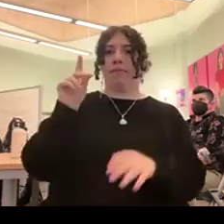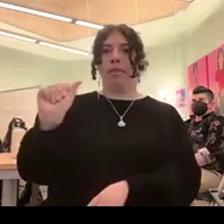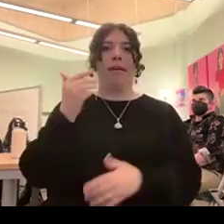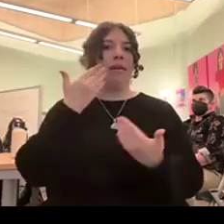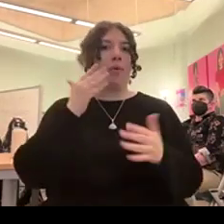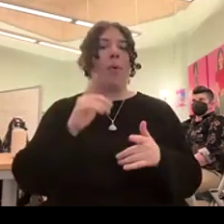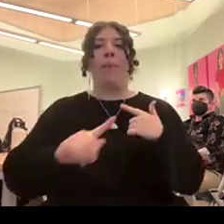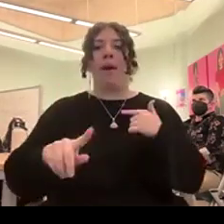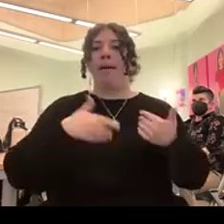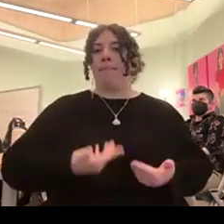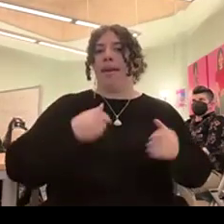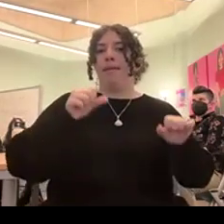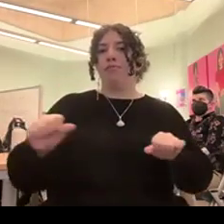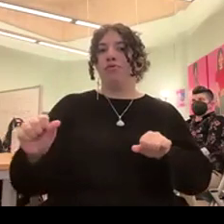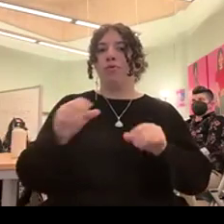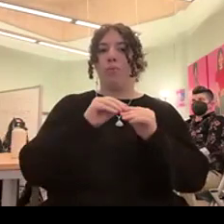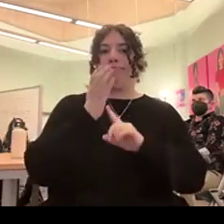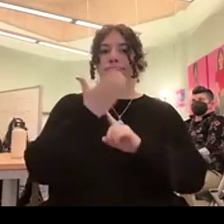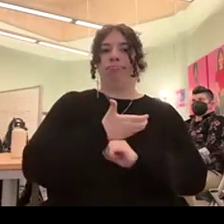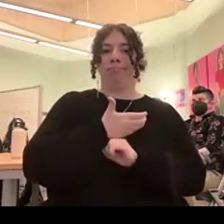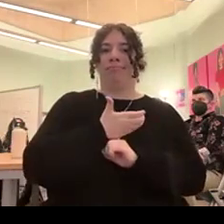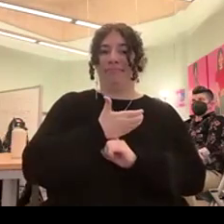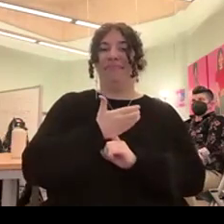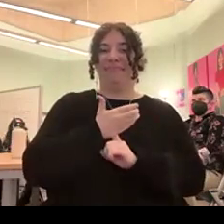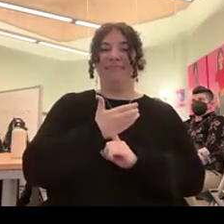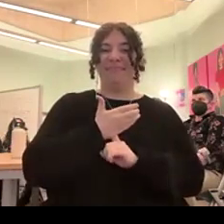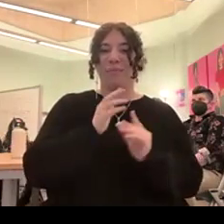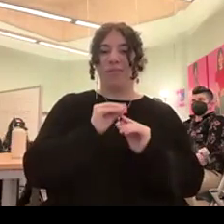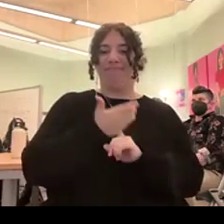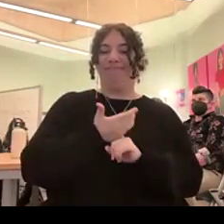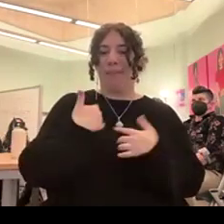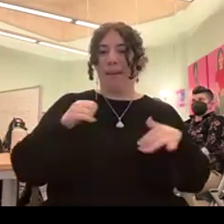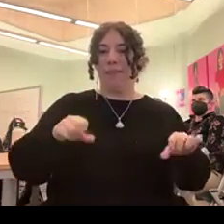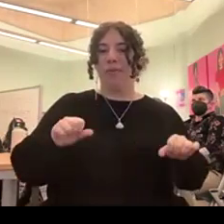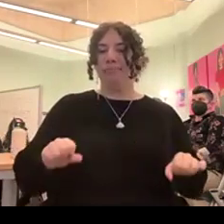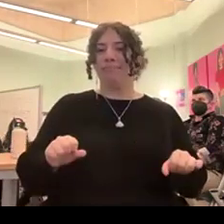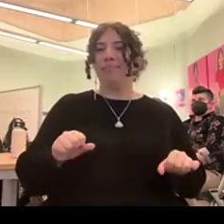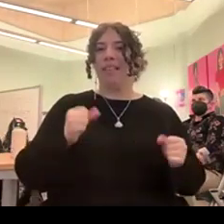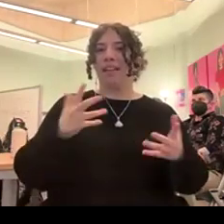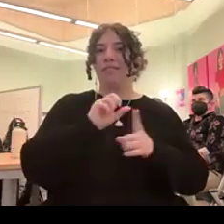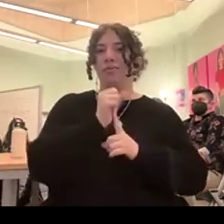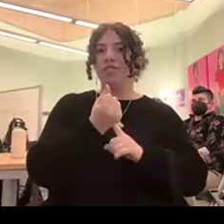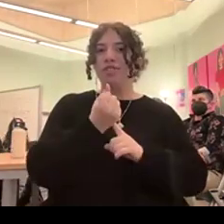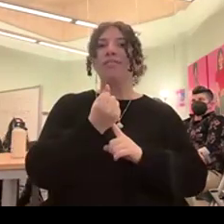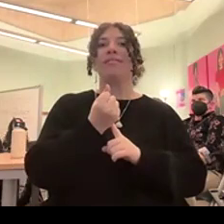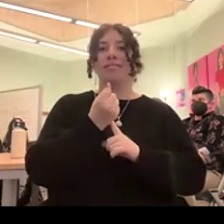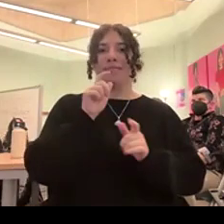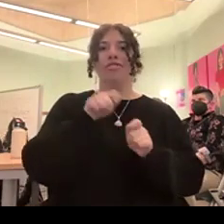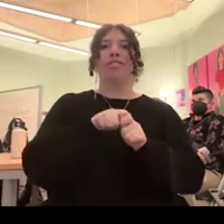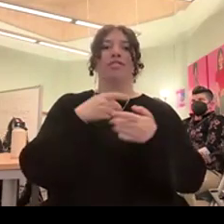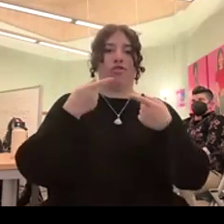disabilities. So I'm able to kind of mask a little bit more, like I mask a little bit more in a lot